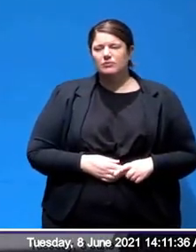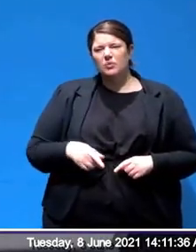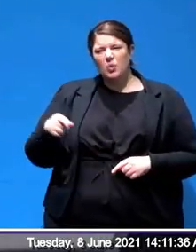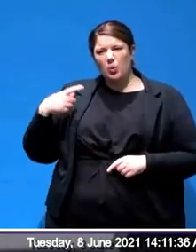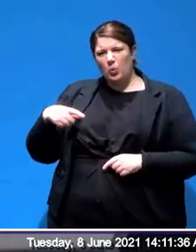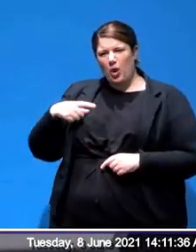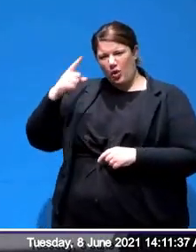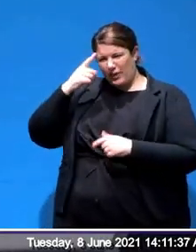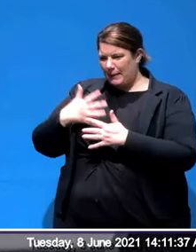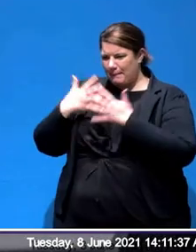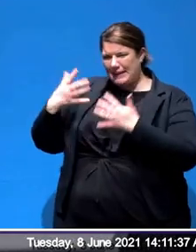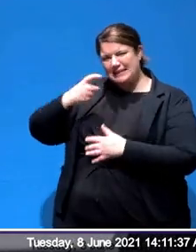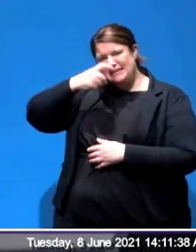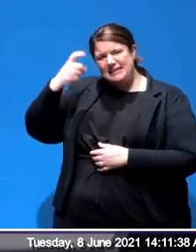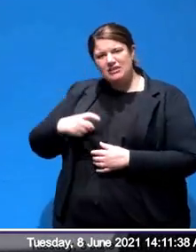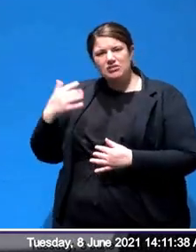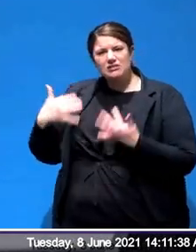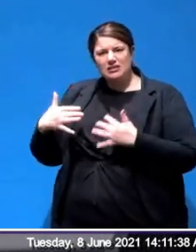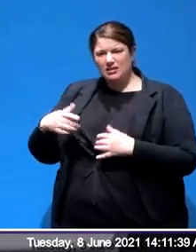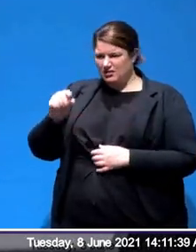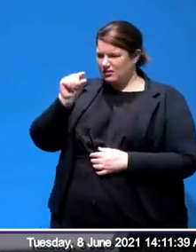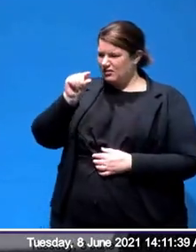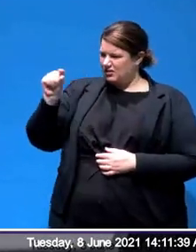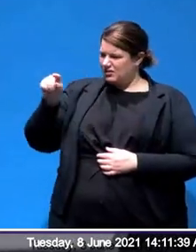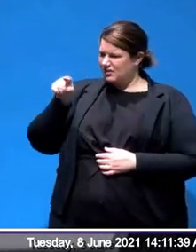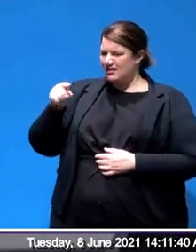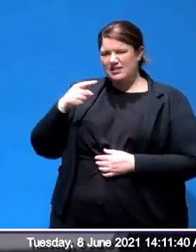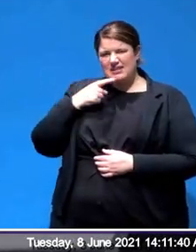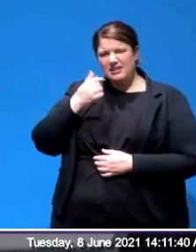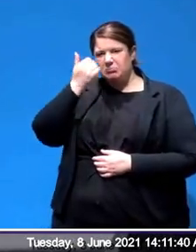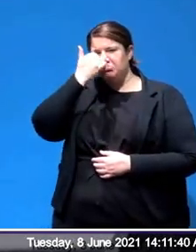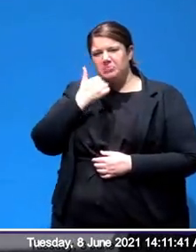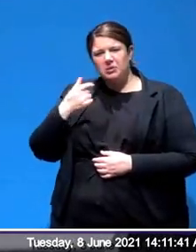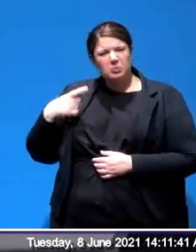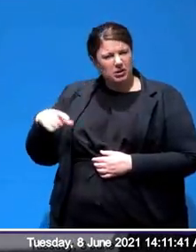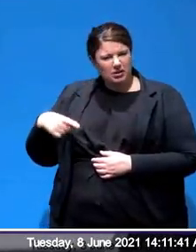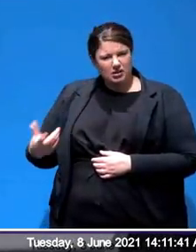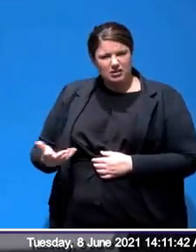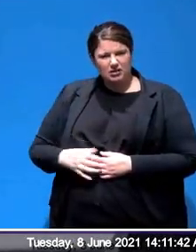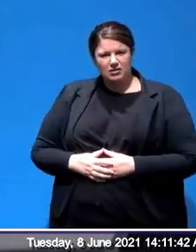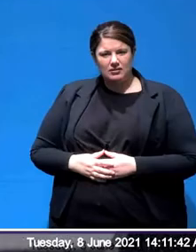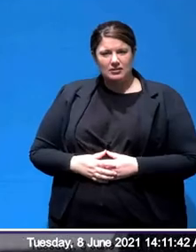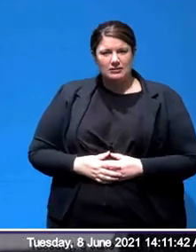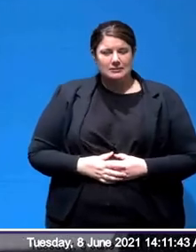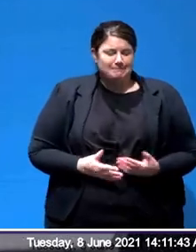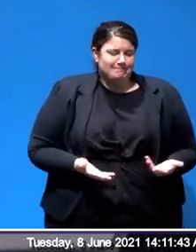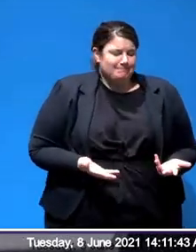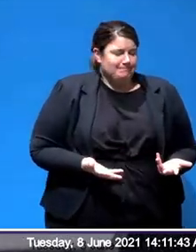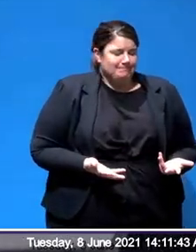injury or a major incident was categorised as insignificant? I can't explain the actions of the staff.